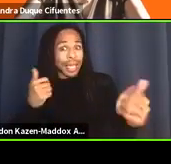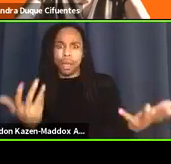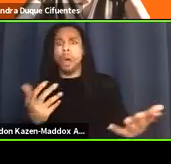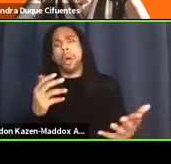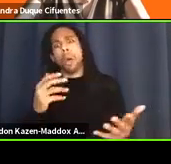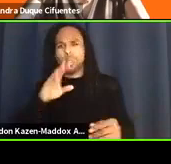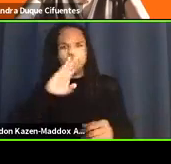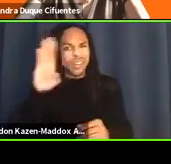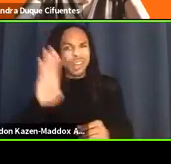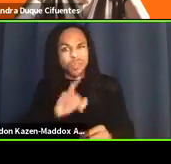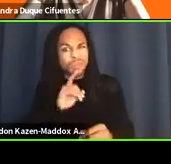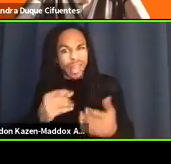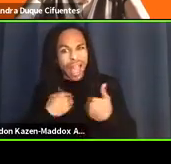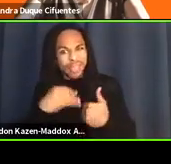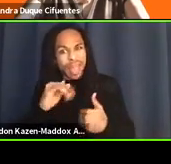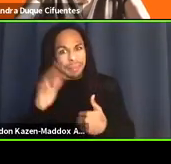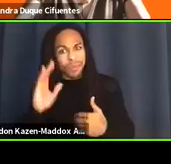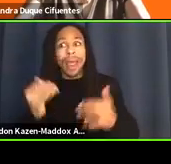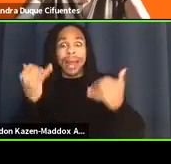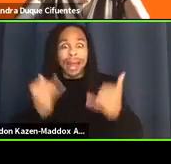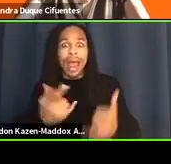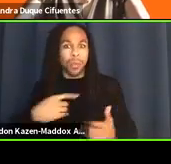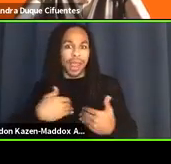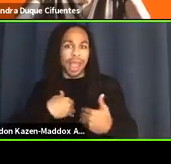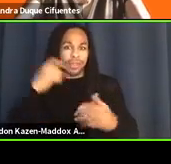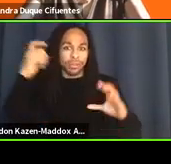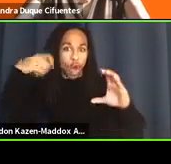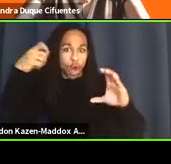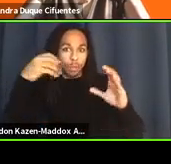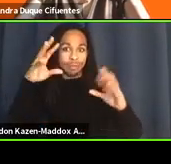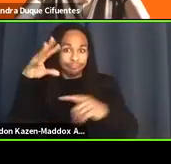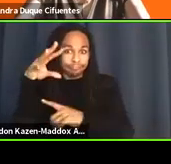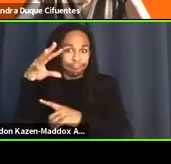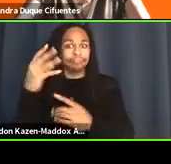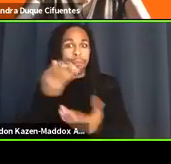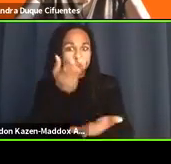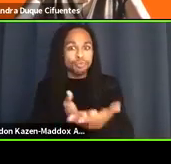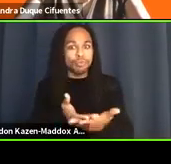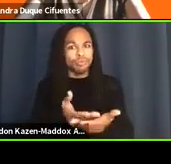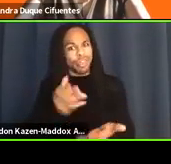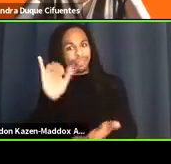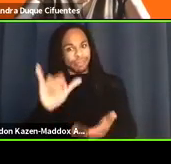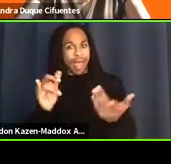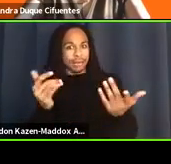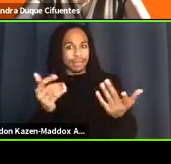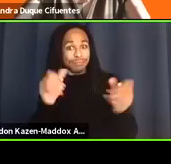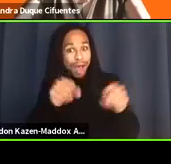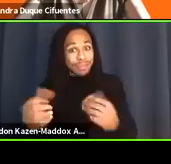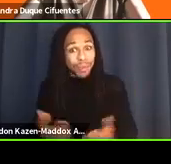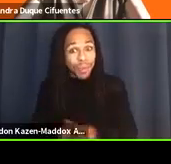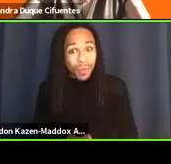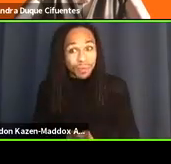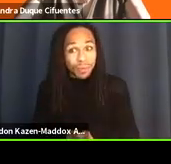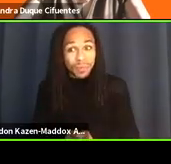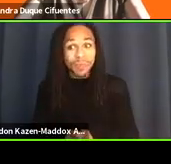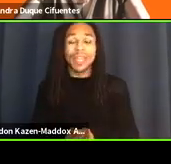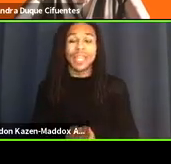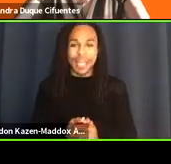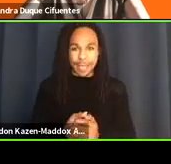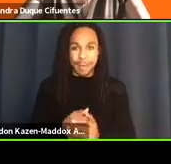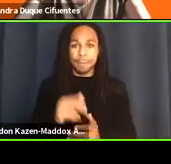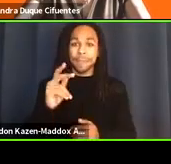Because now, we are videotaping constantly ourselves, our students, we are documenting